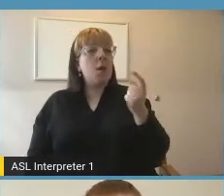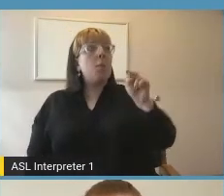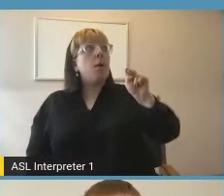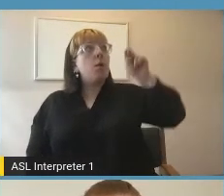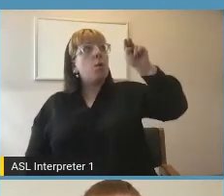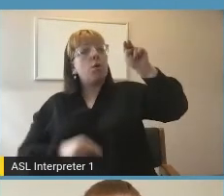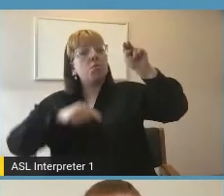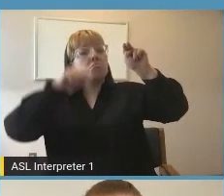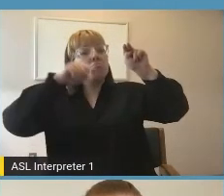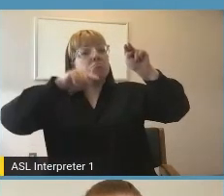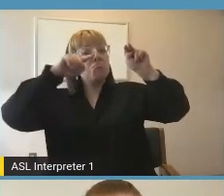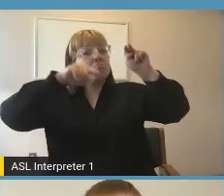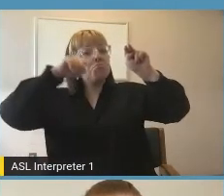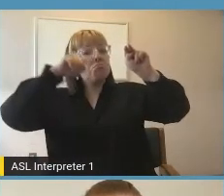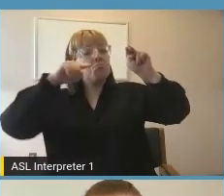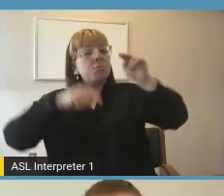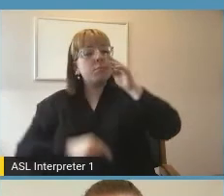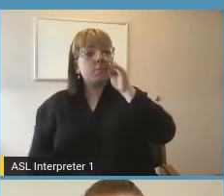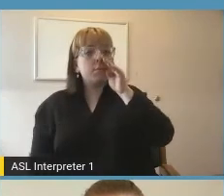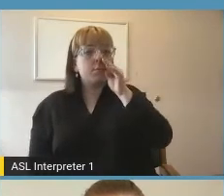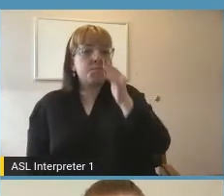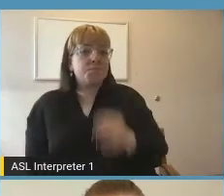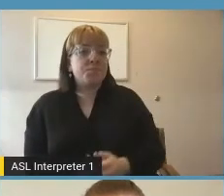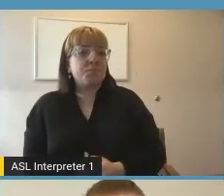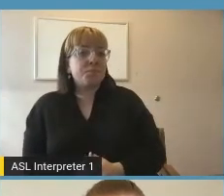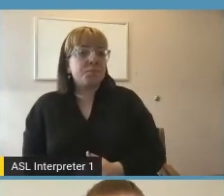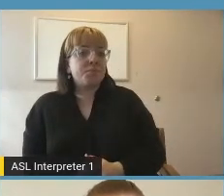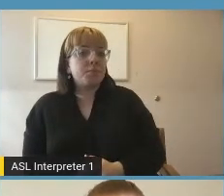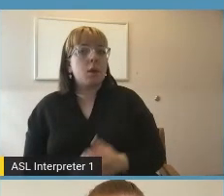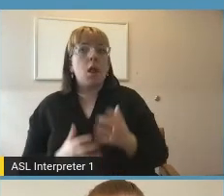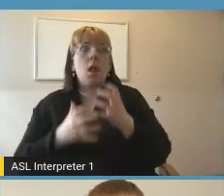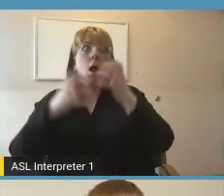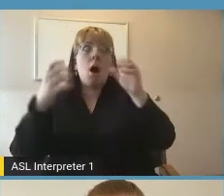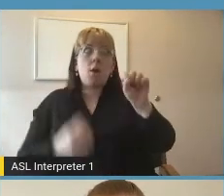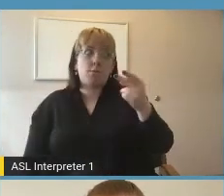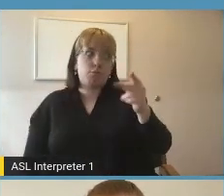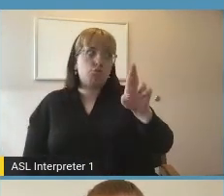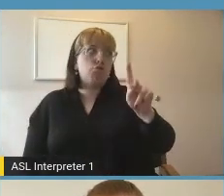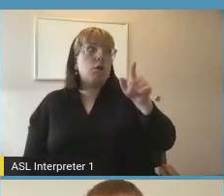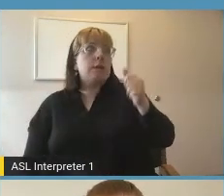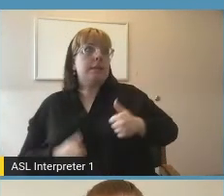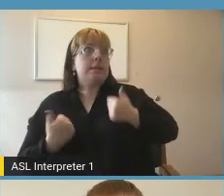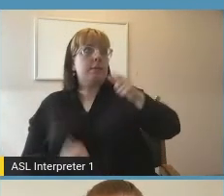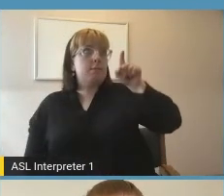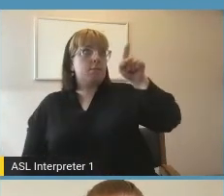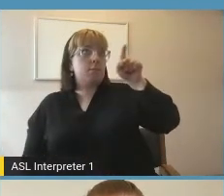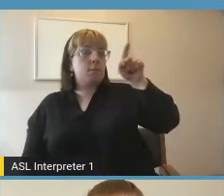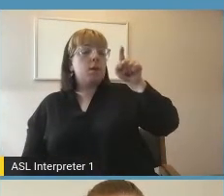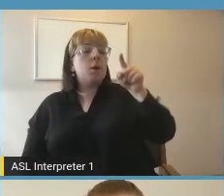where there are a lot of sharks, but once he stopped he moved here to this farm which